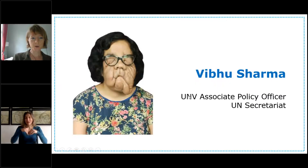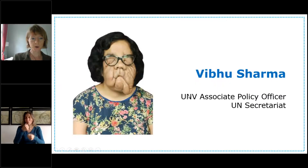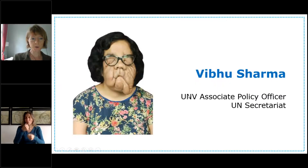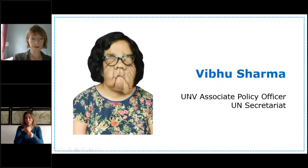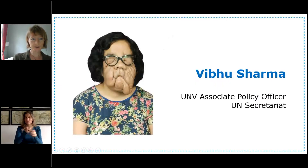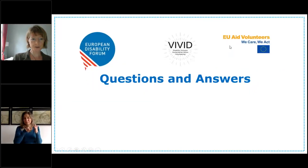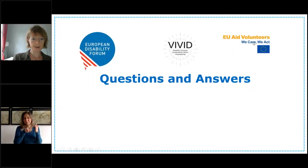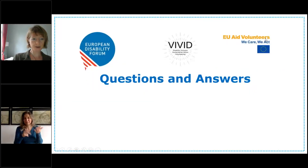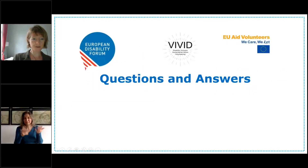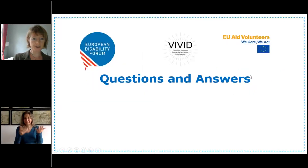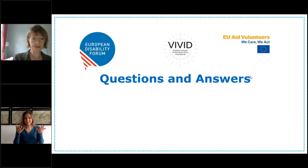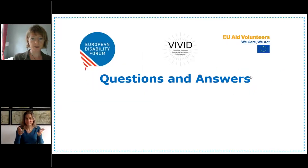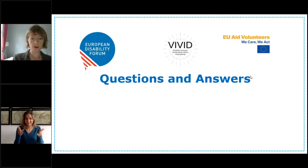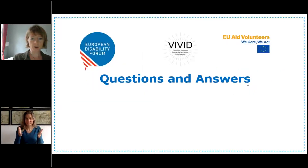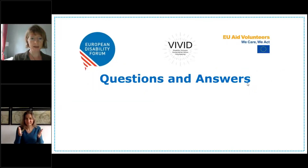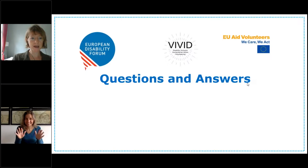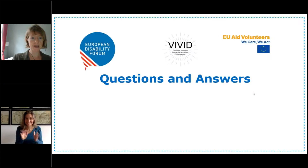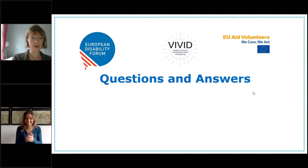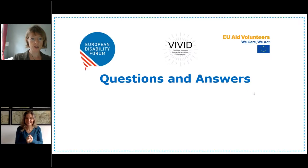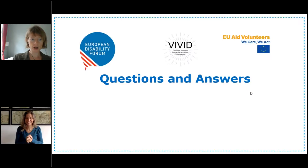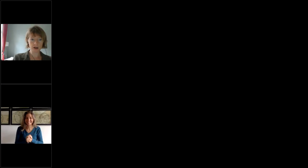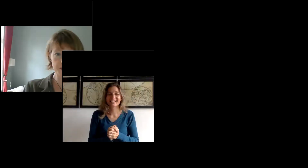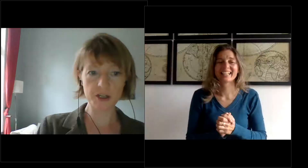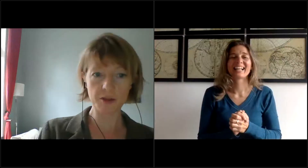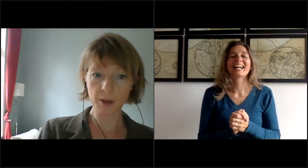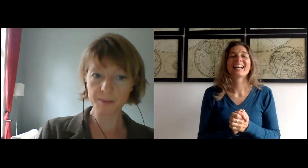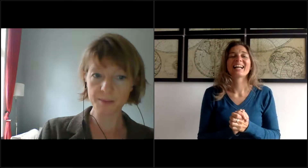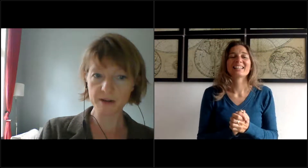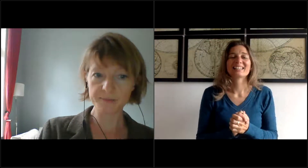We're going to hear first from Charlotte Thumser.